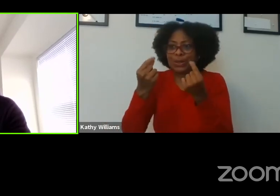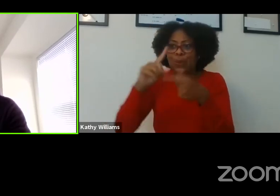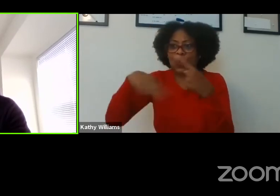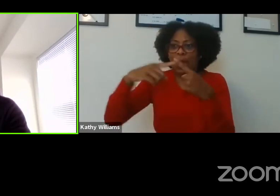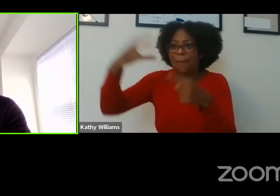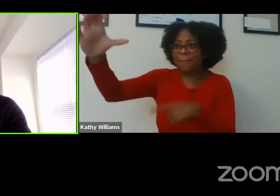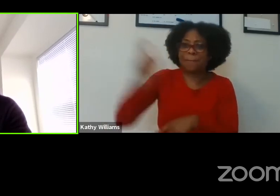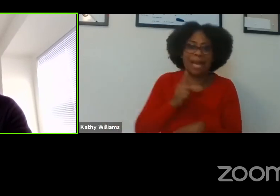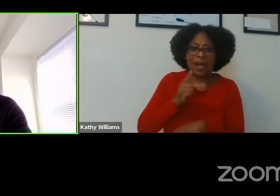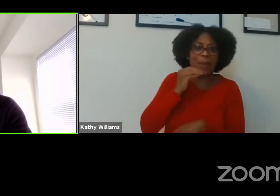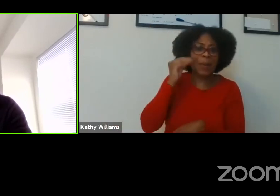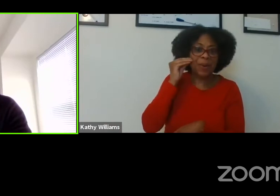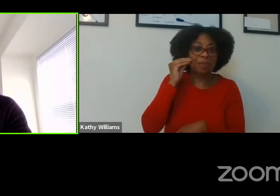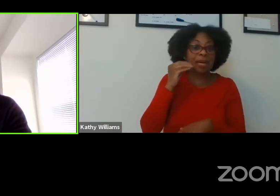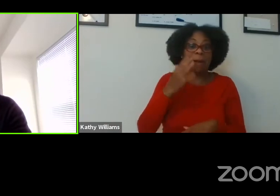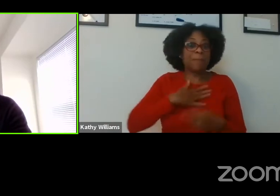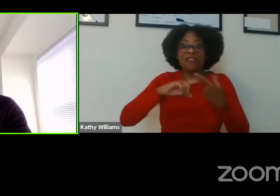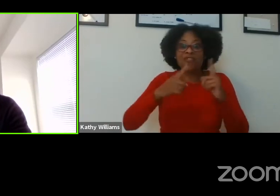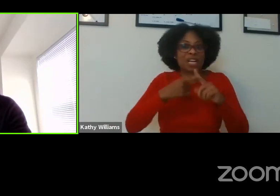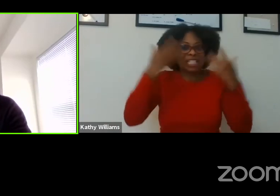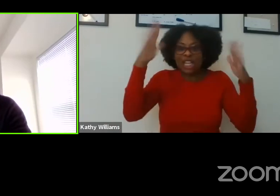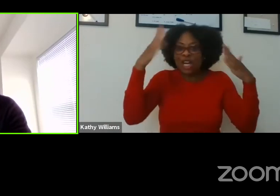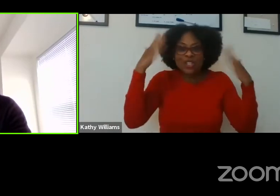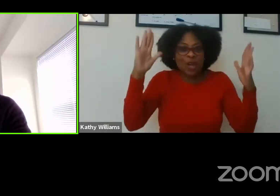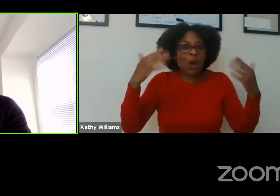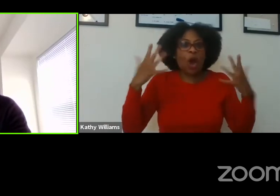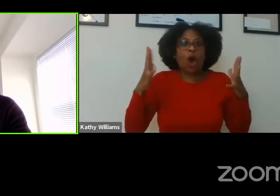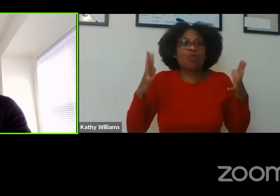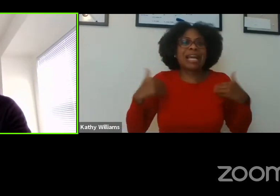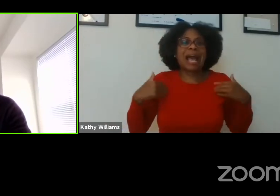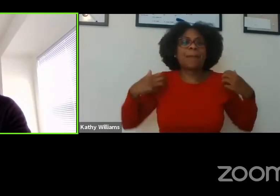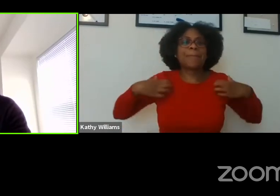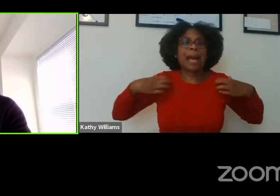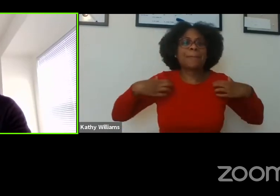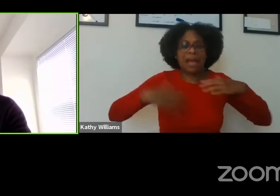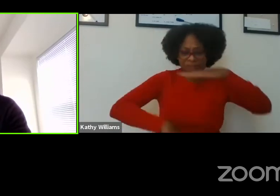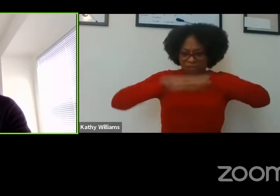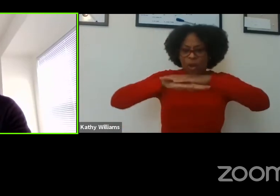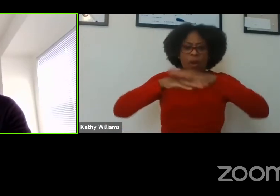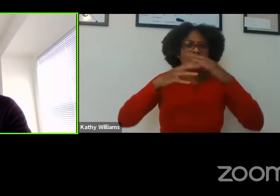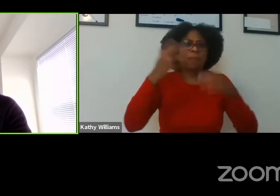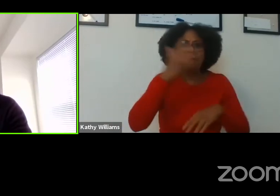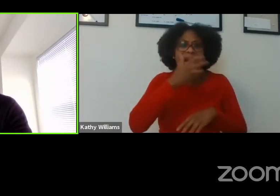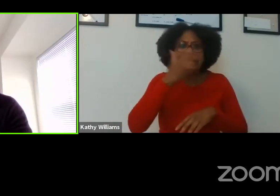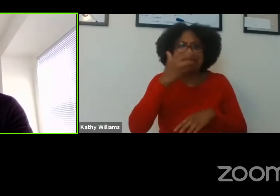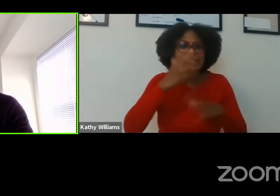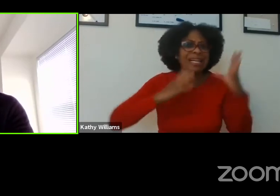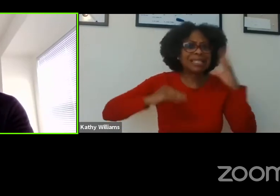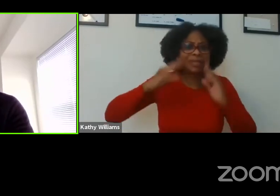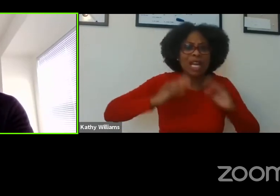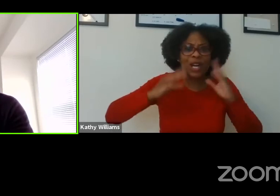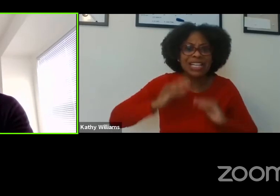He didn't know I had a backpack full of all of these different amazing experiences.